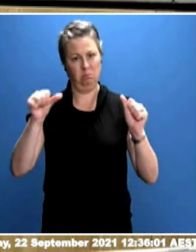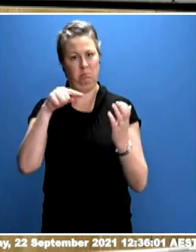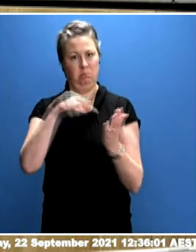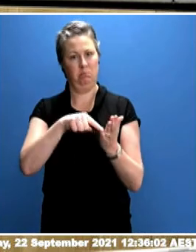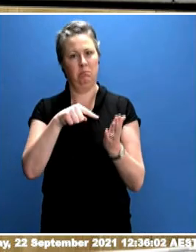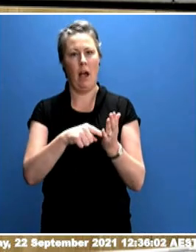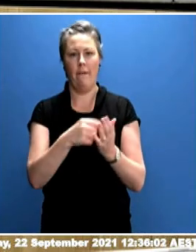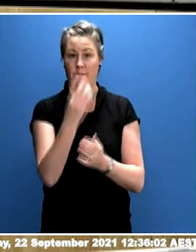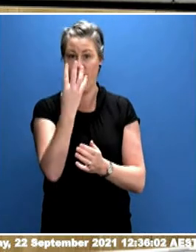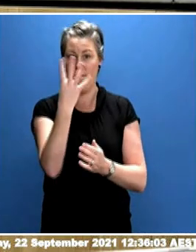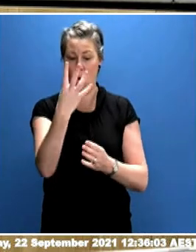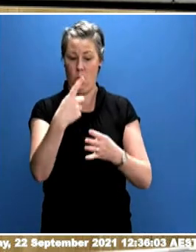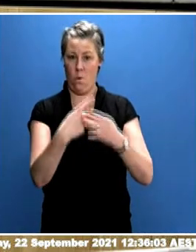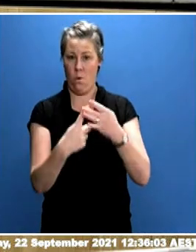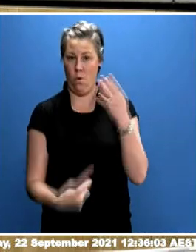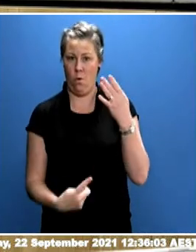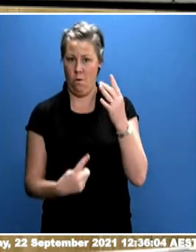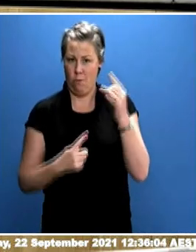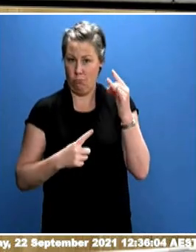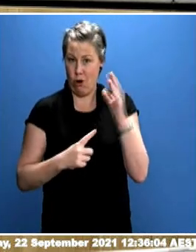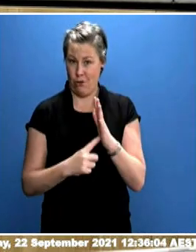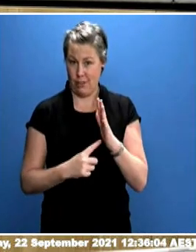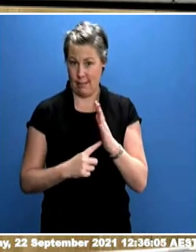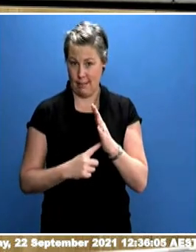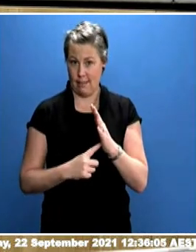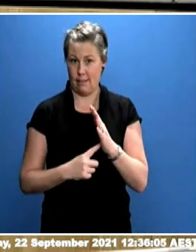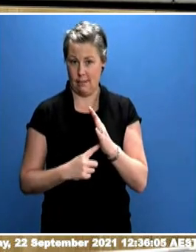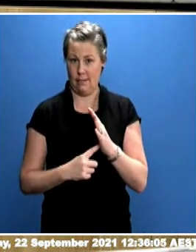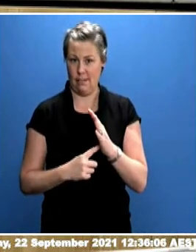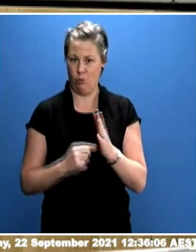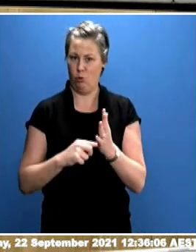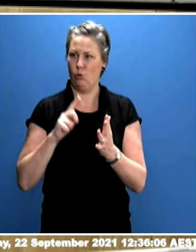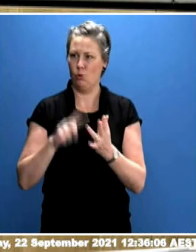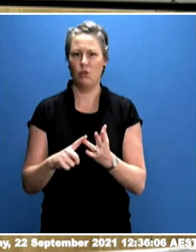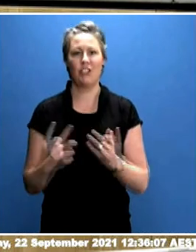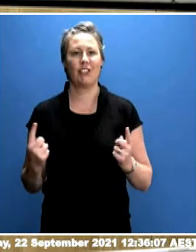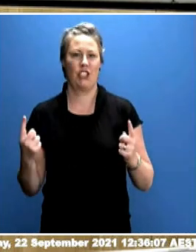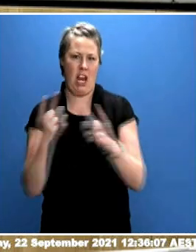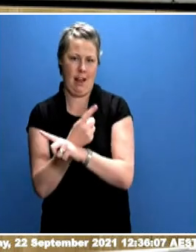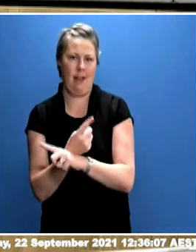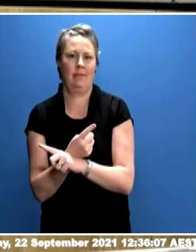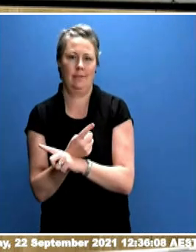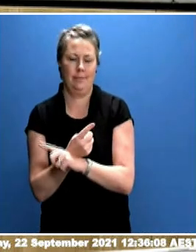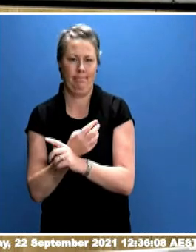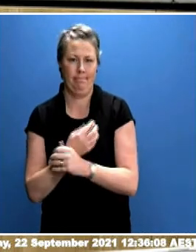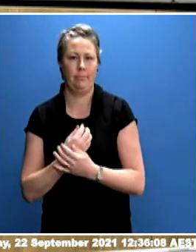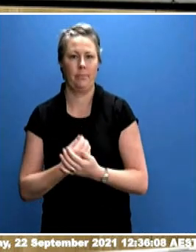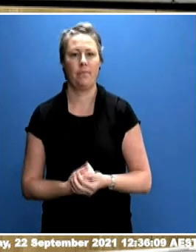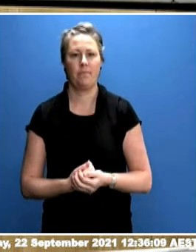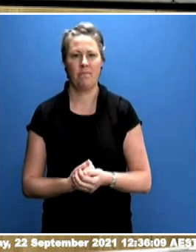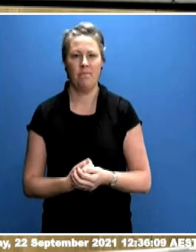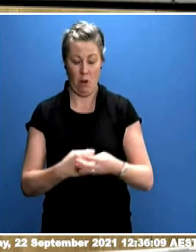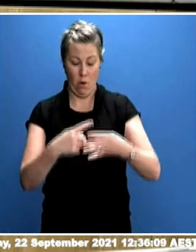priority areas to progress reform in closing the gap and they cover these